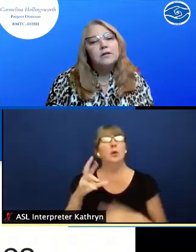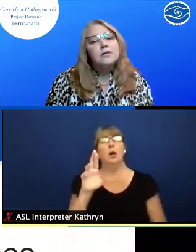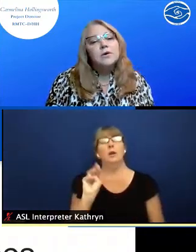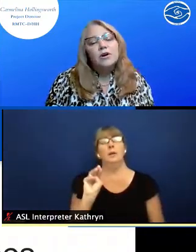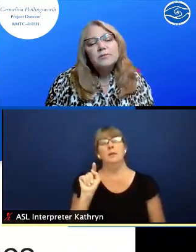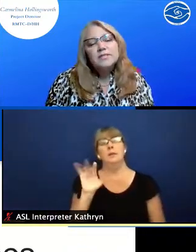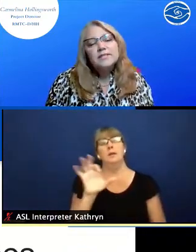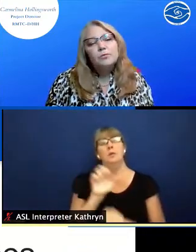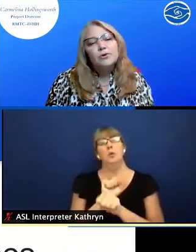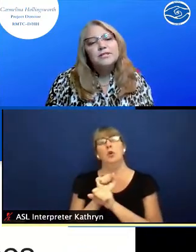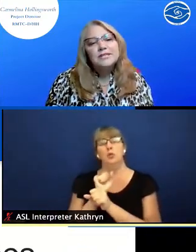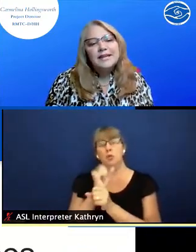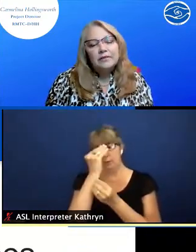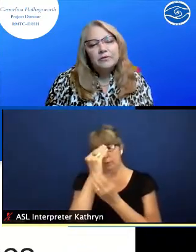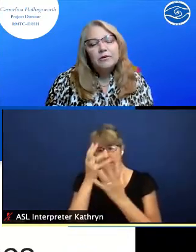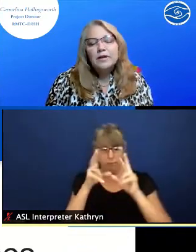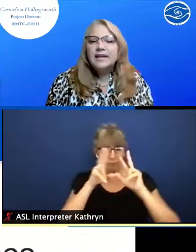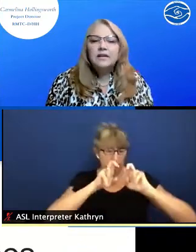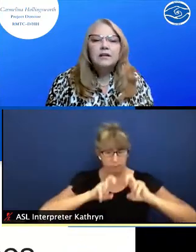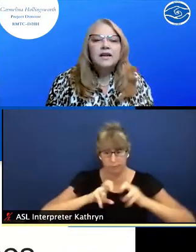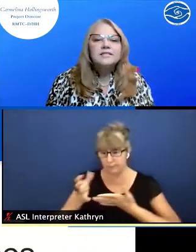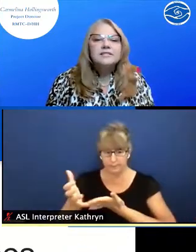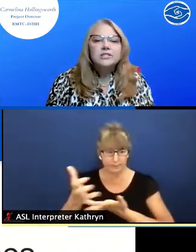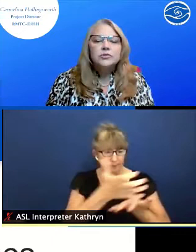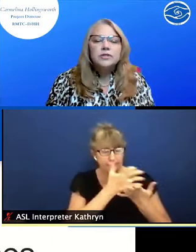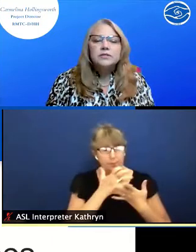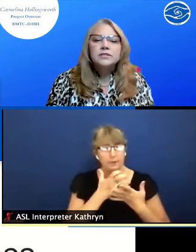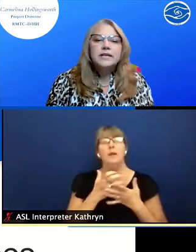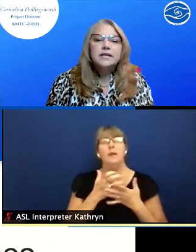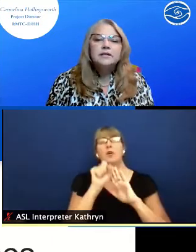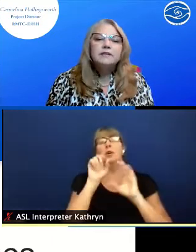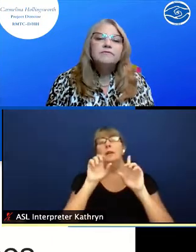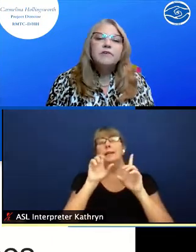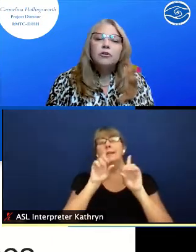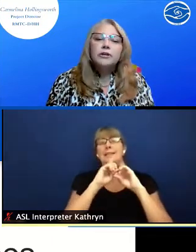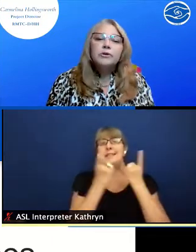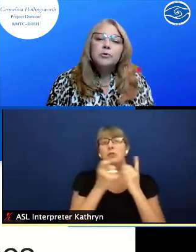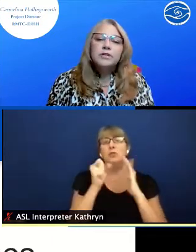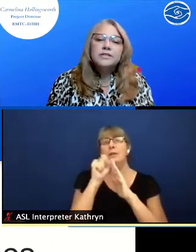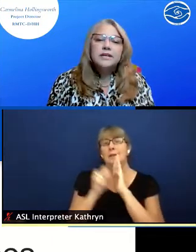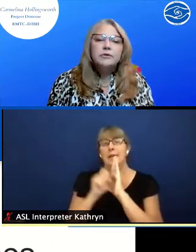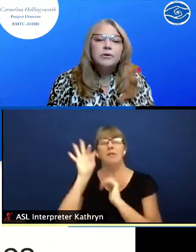So RMTC-D/HH works together and analyze districts, state, and federally reported data related